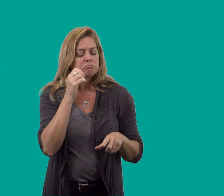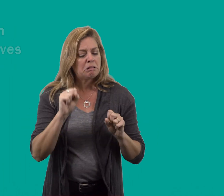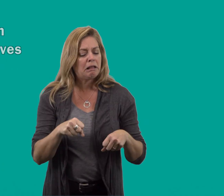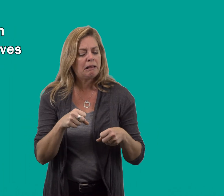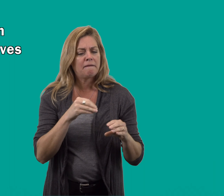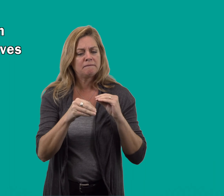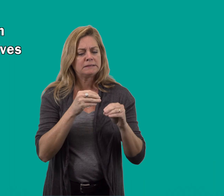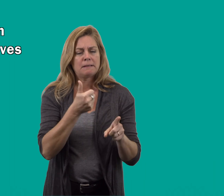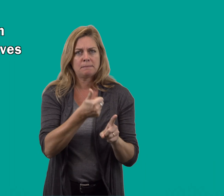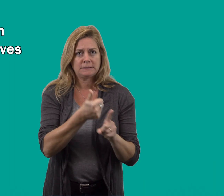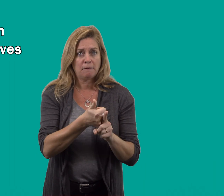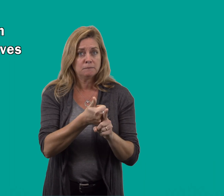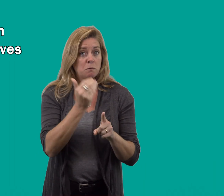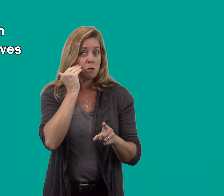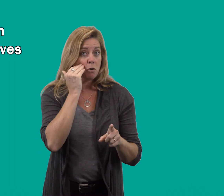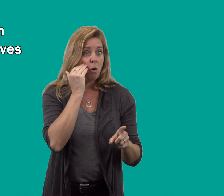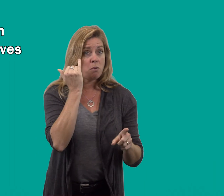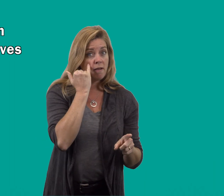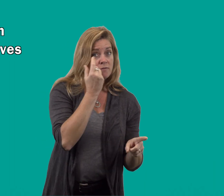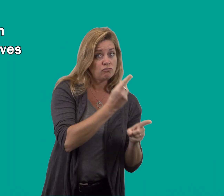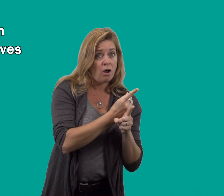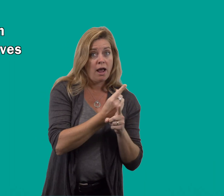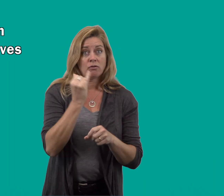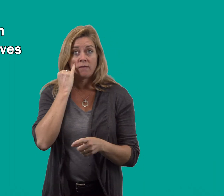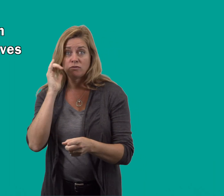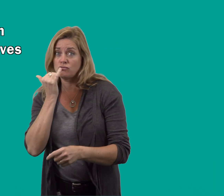they can go back and fix it themselves. They will know if it's right or if it's